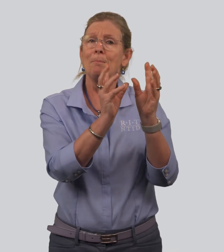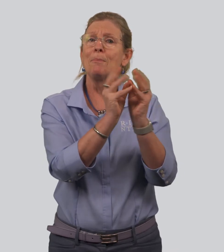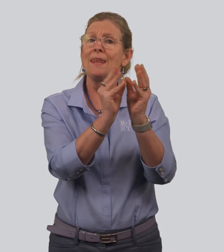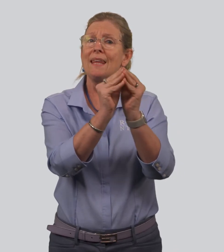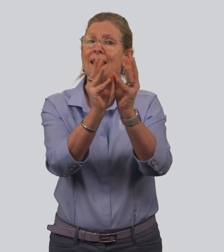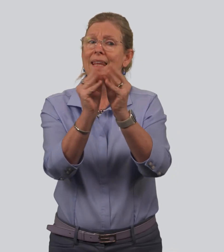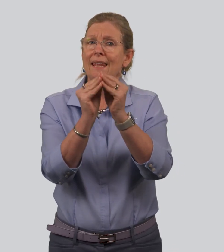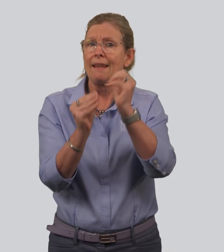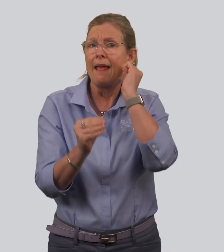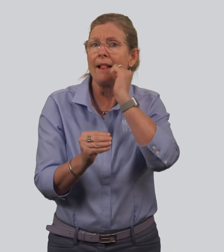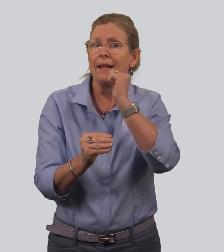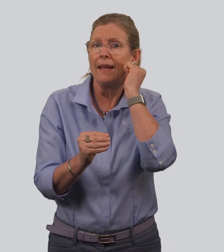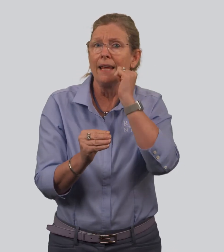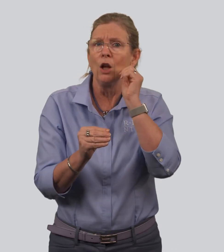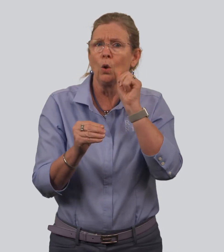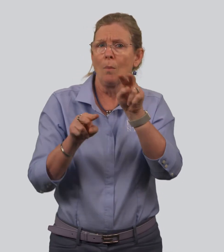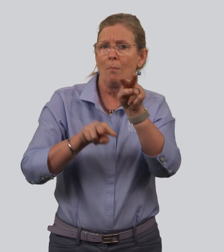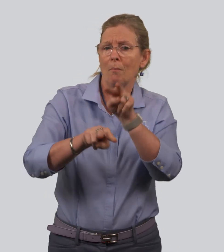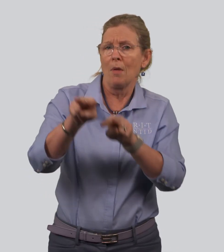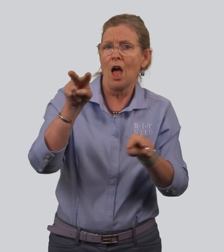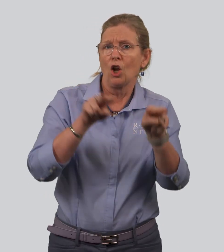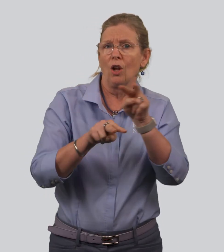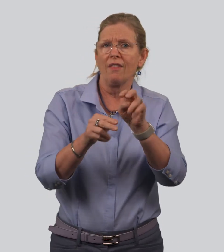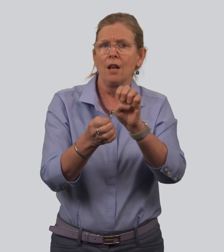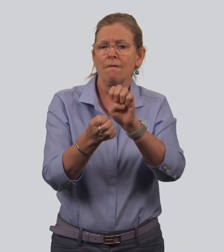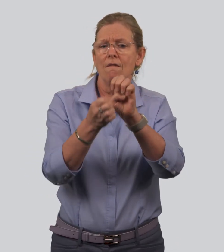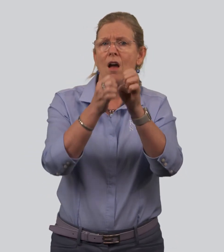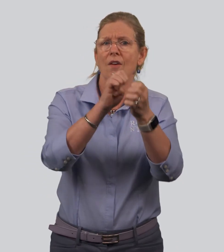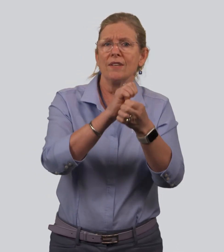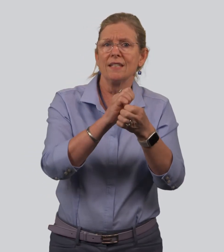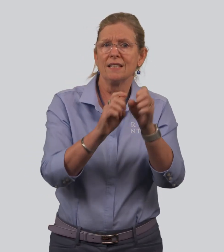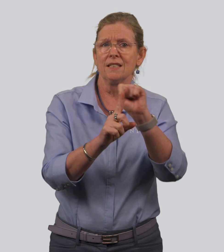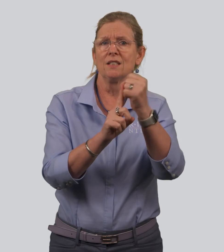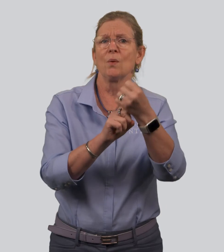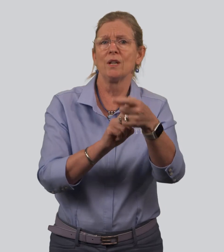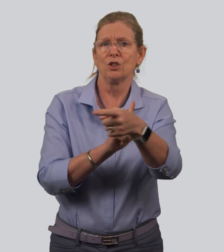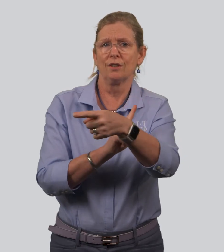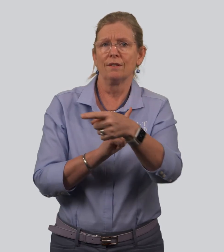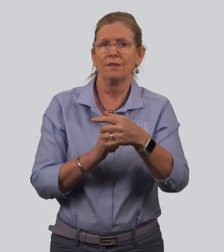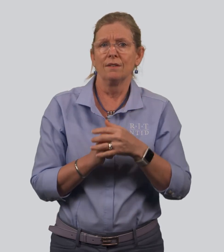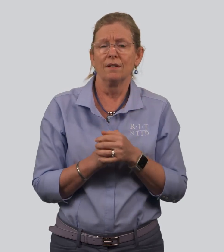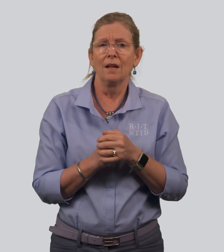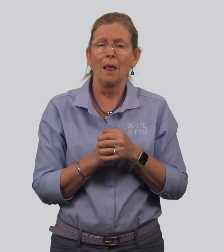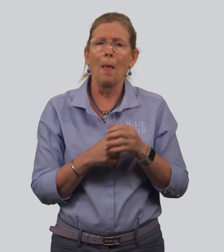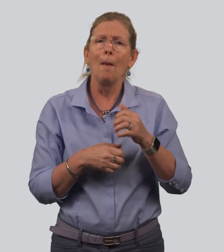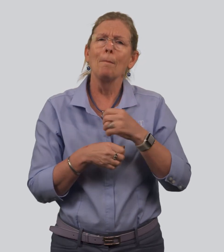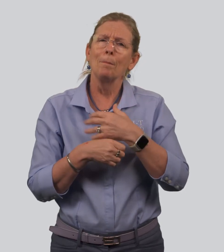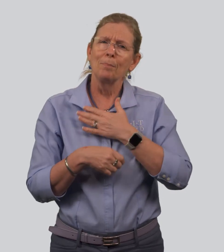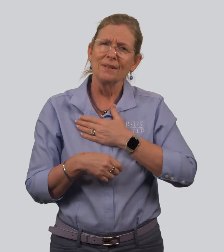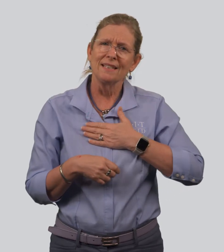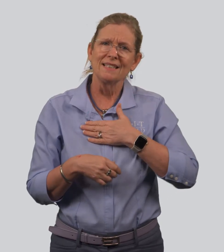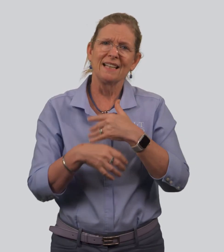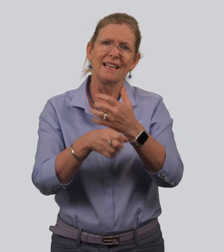The administrative team is meeting daily to monitor the evolving situation.